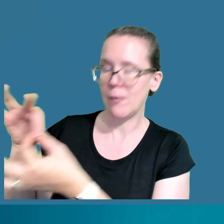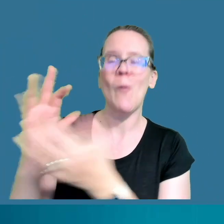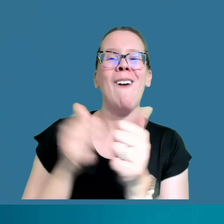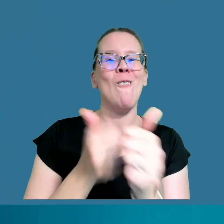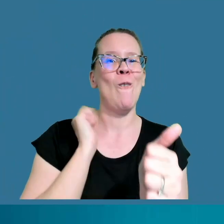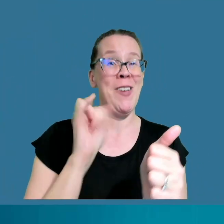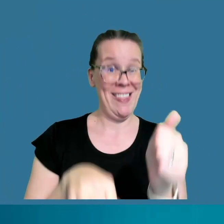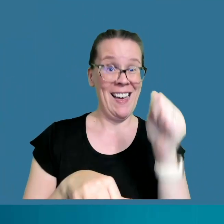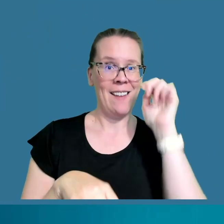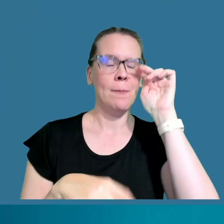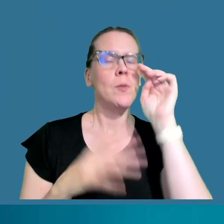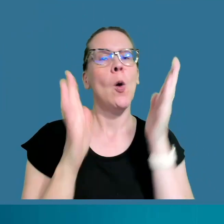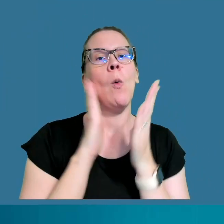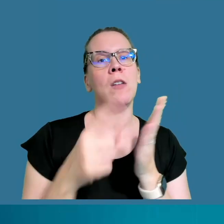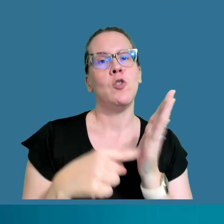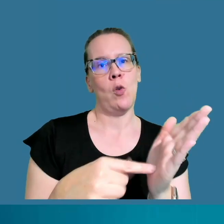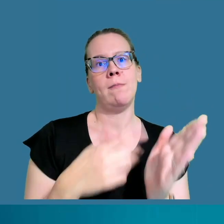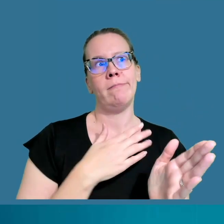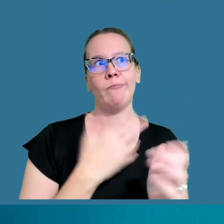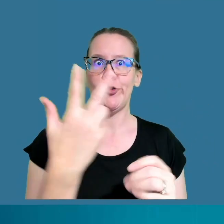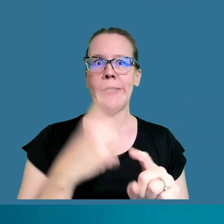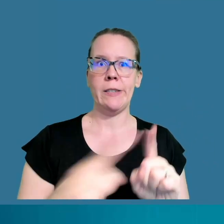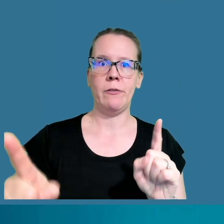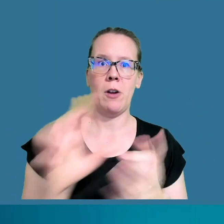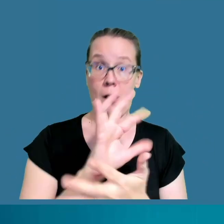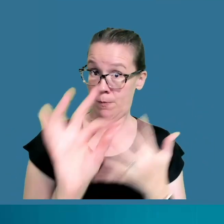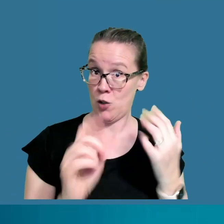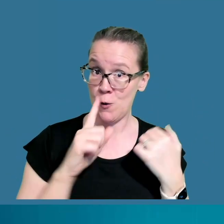because you're not having to go back and forth between the tasks of cutting and